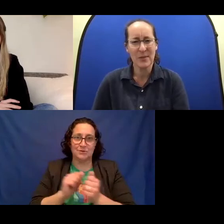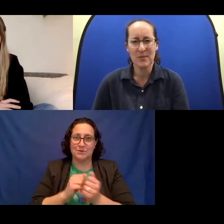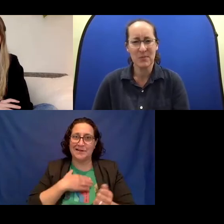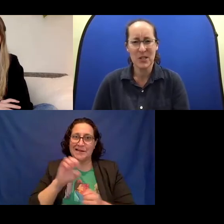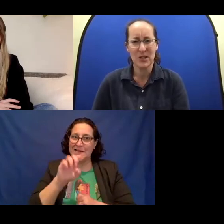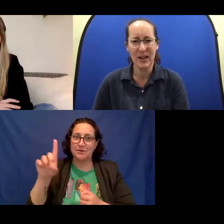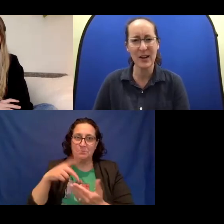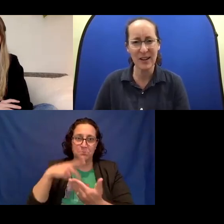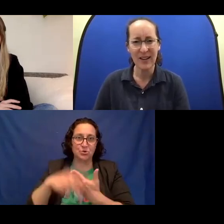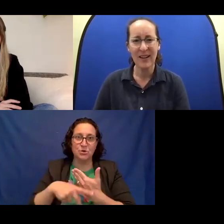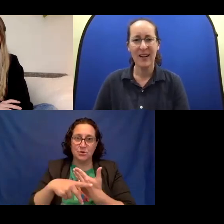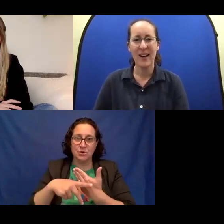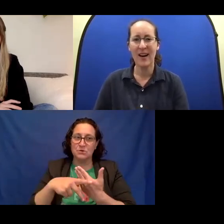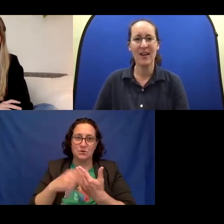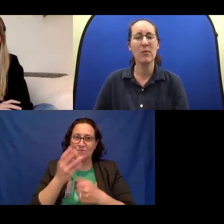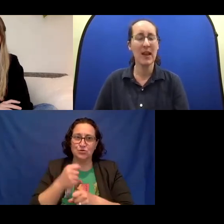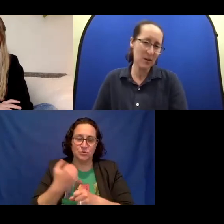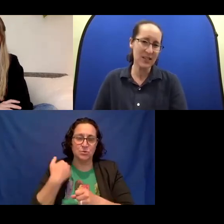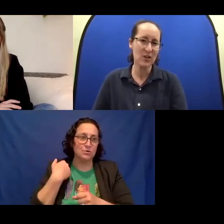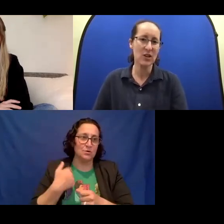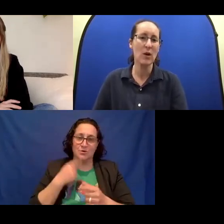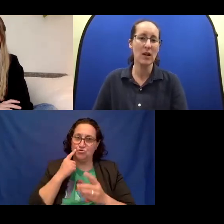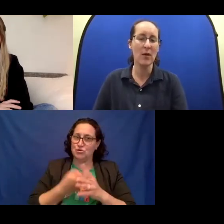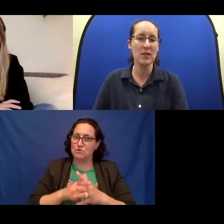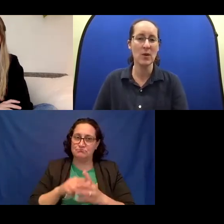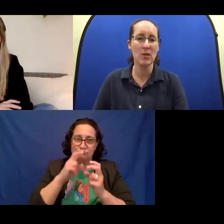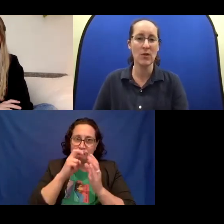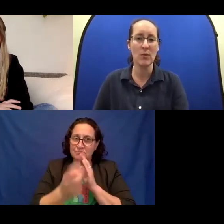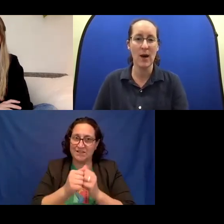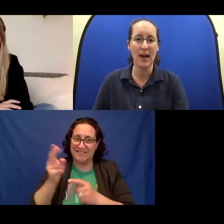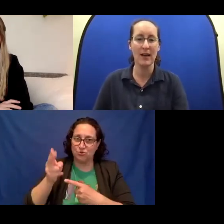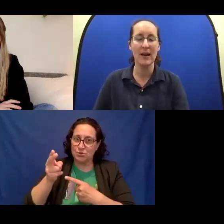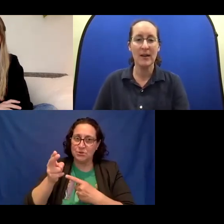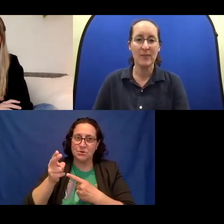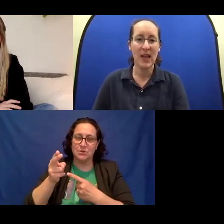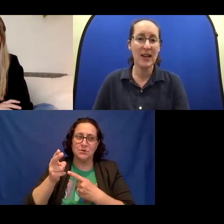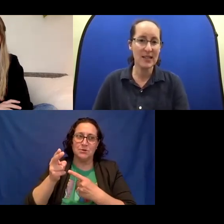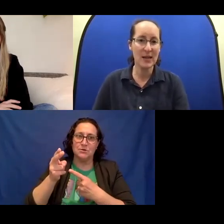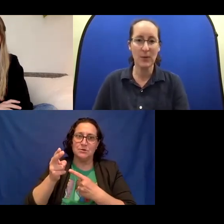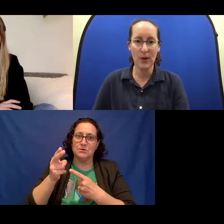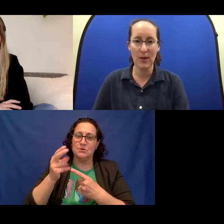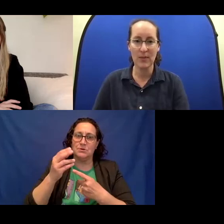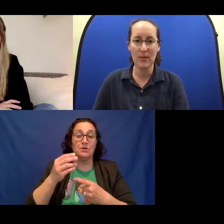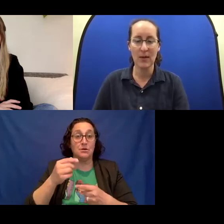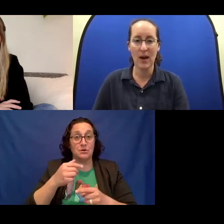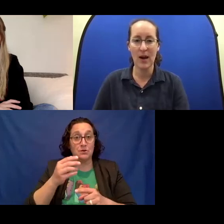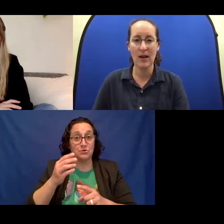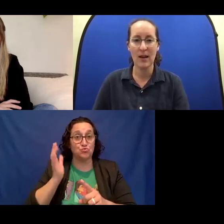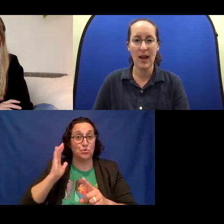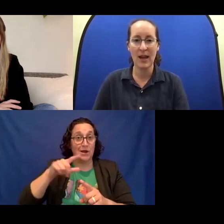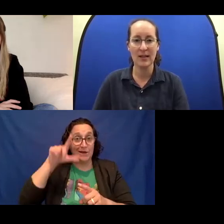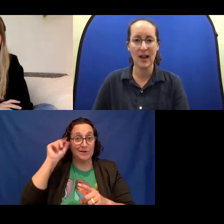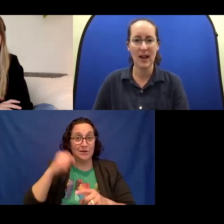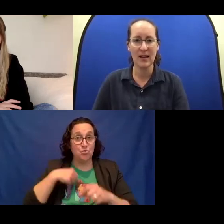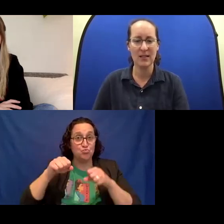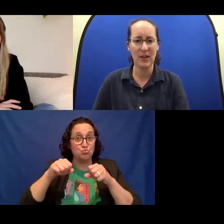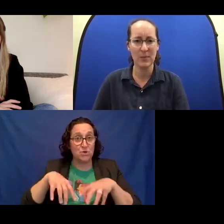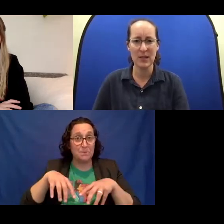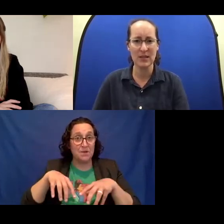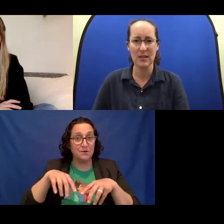much later-- and it was actually, well I was going through my ED program, and I developed this